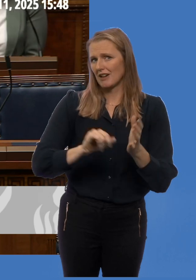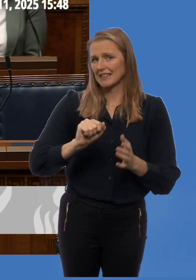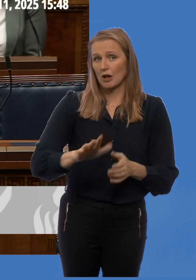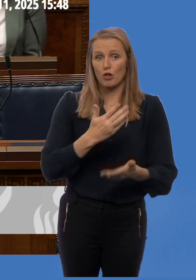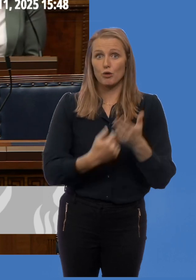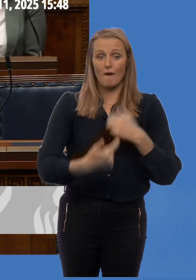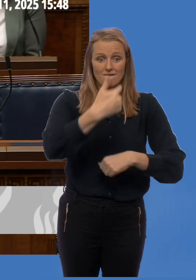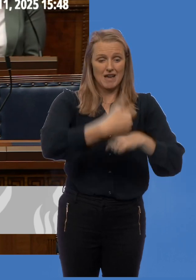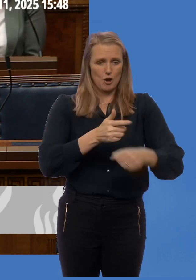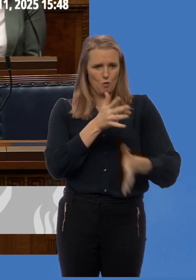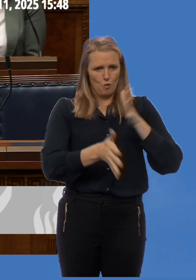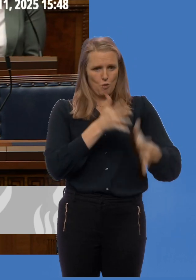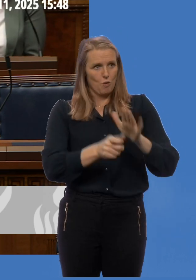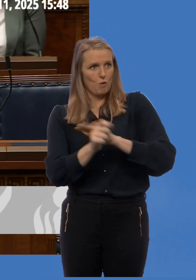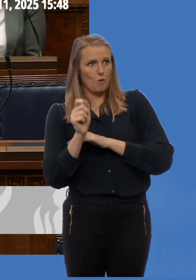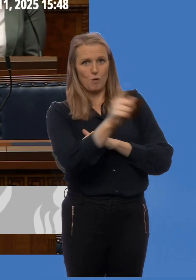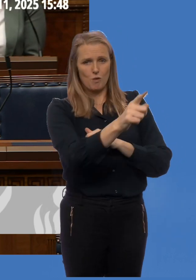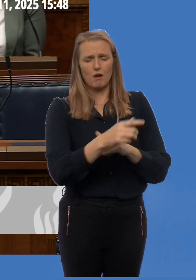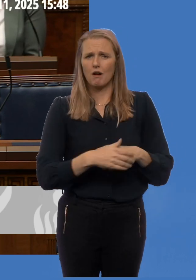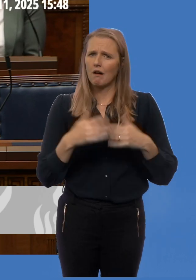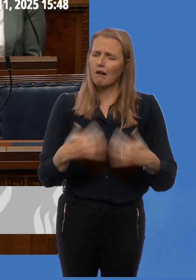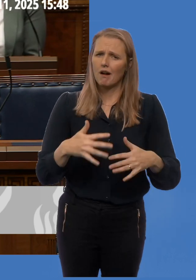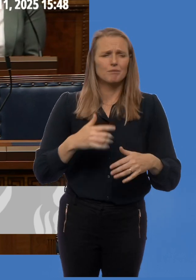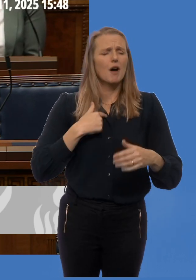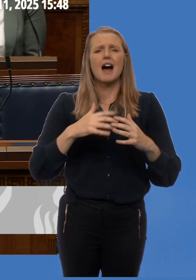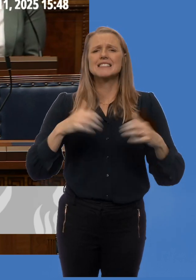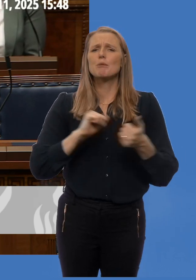Assembly colleagues in the IAS engagement and communications teams.